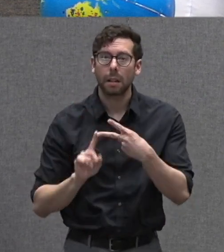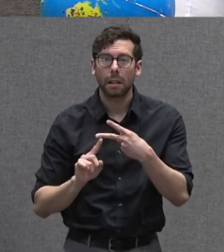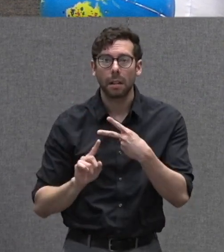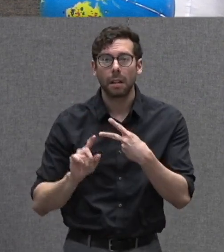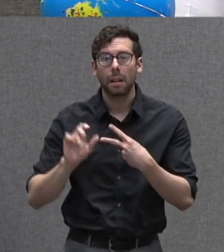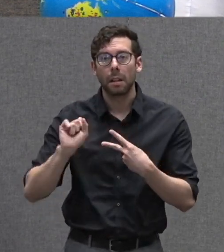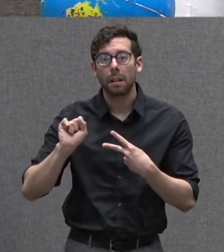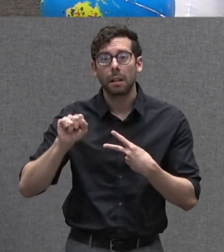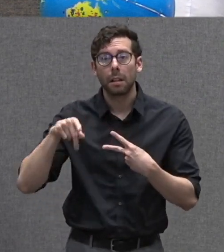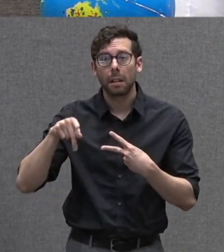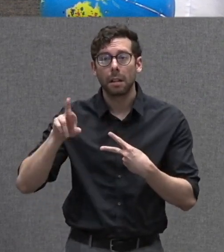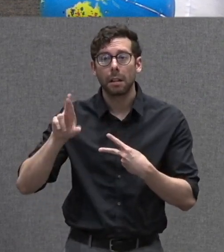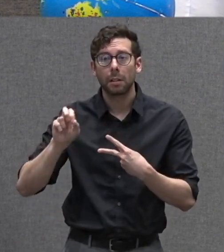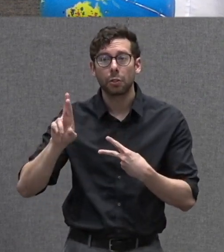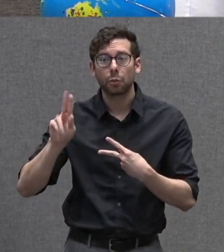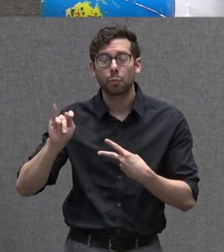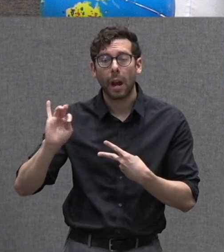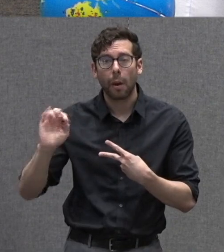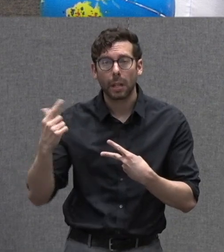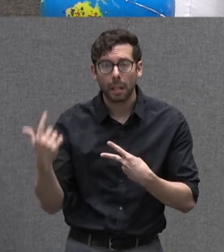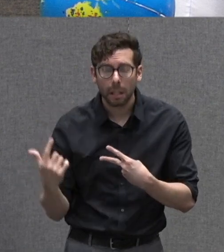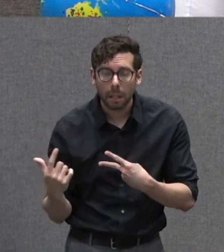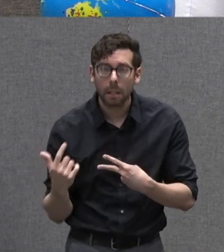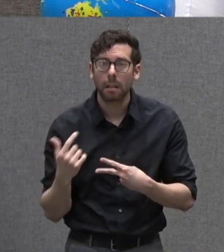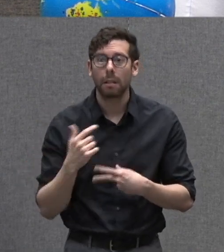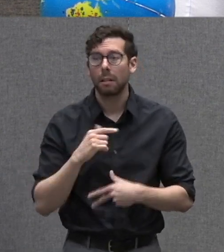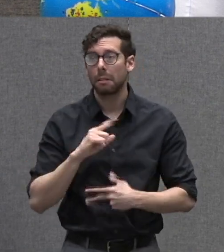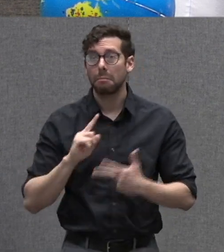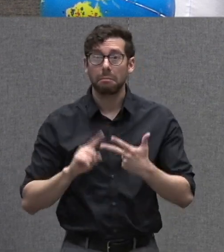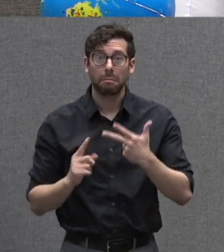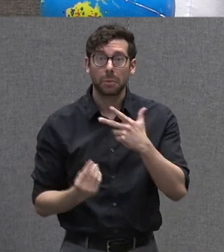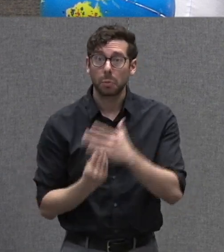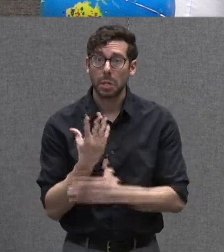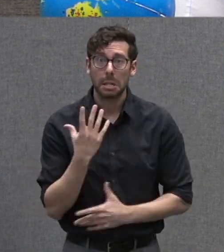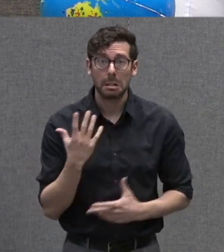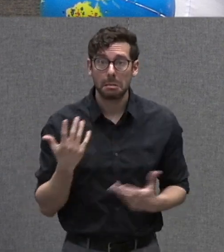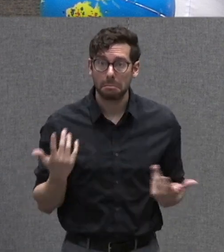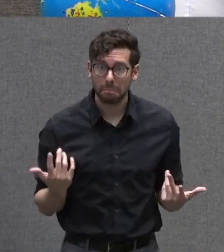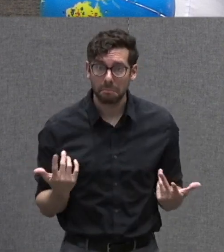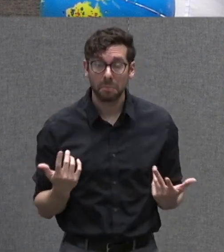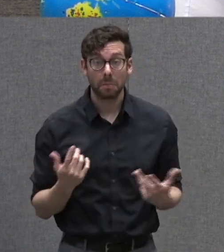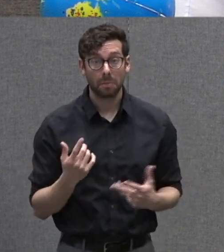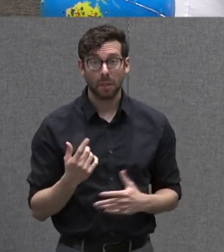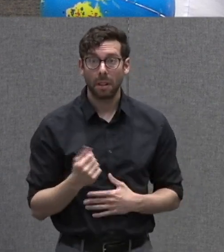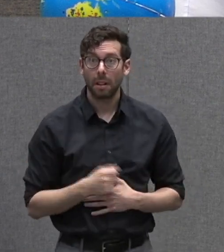as you start to think about this picture. Do you have a different picture in mind